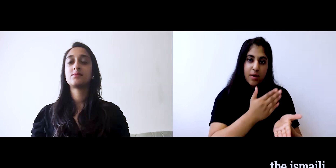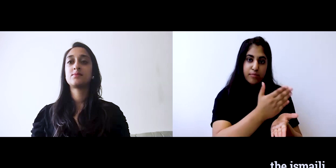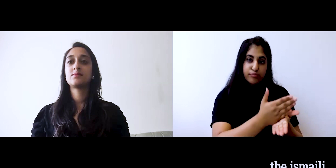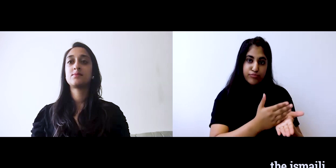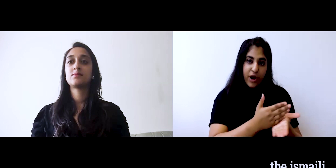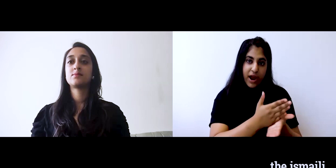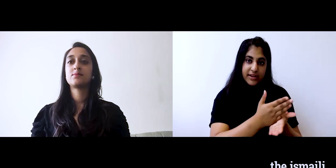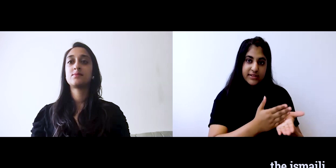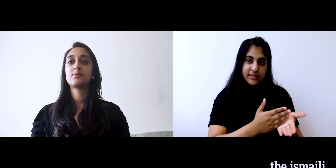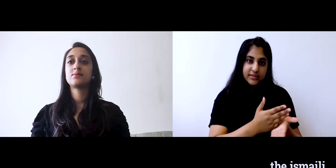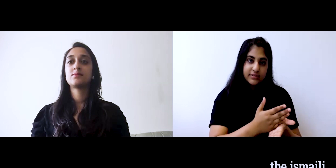Bread